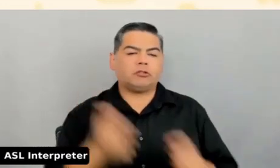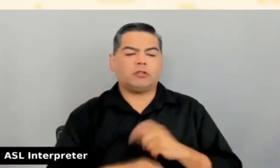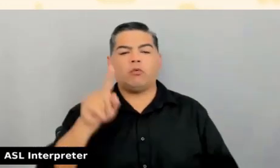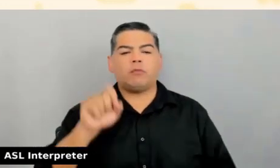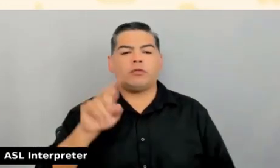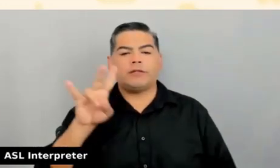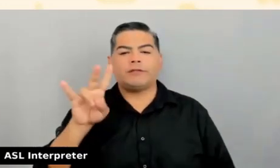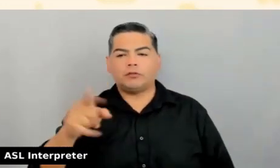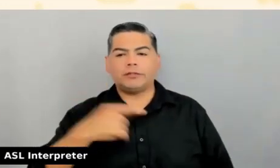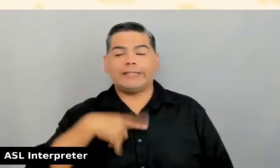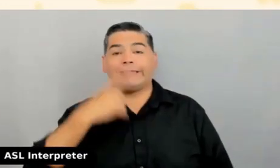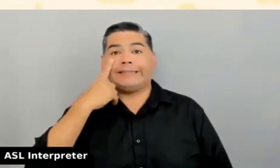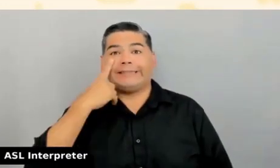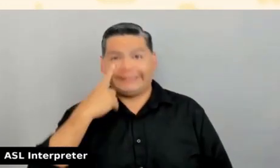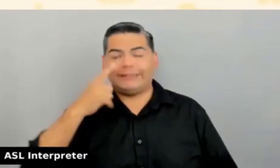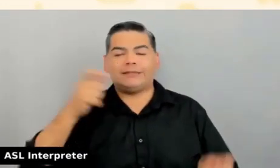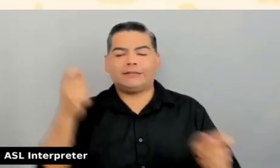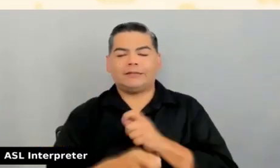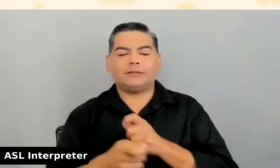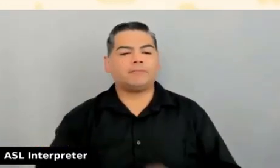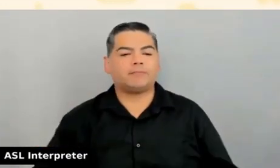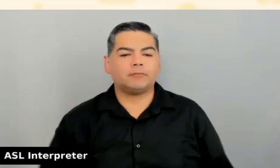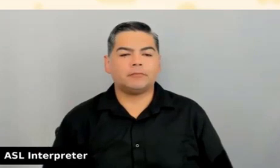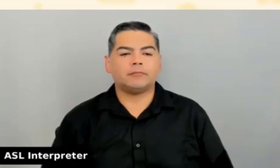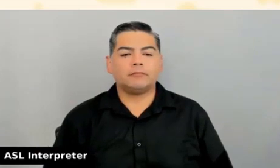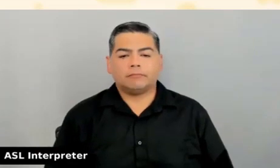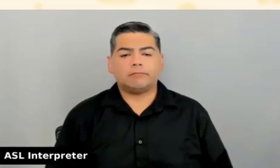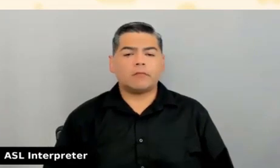so that you can actually see the visual difference. Worked fine for both of those.